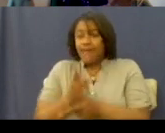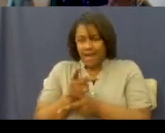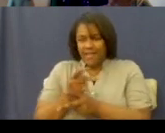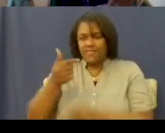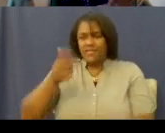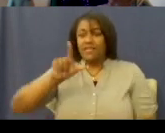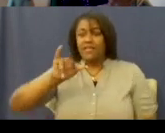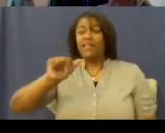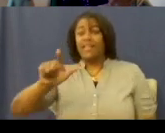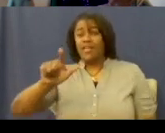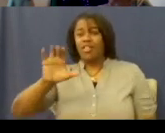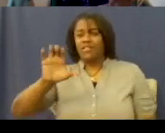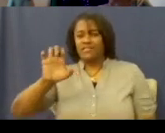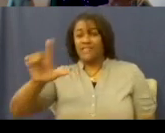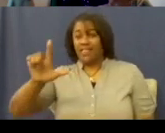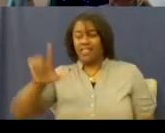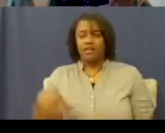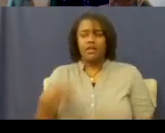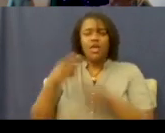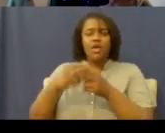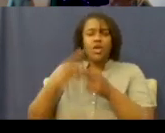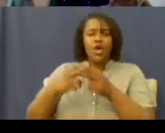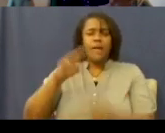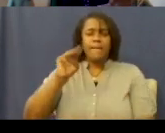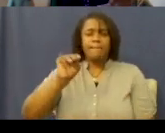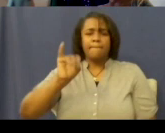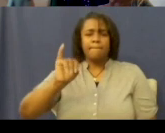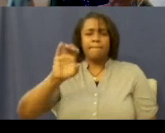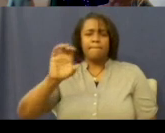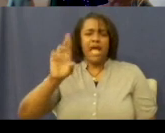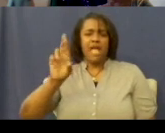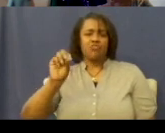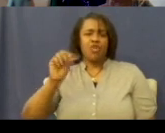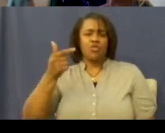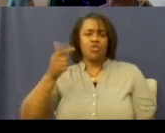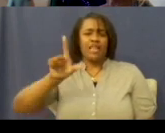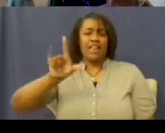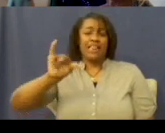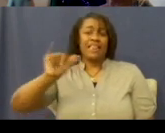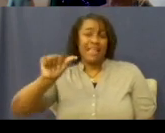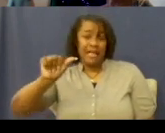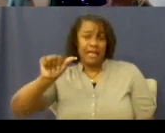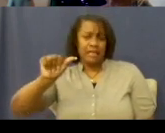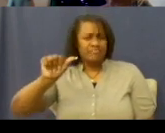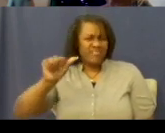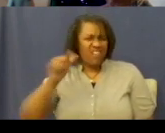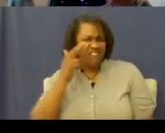It's called a microglia, and they're kind of funny. Everybody says that microglia